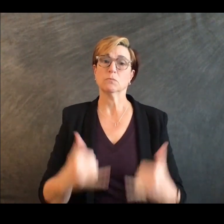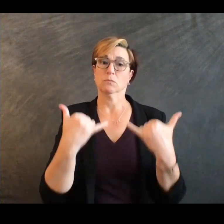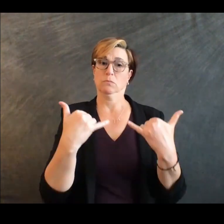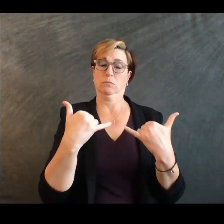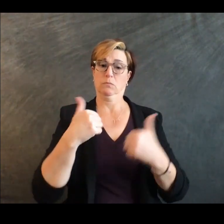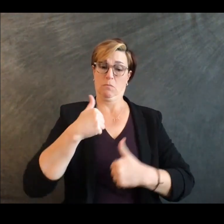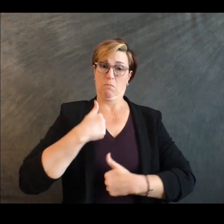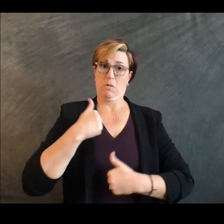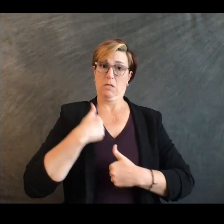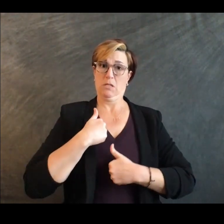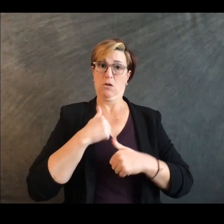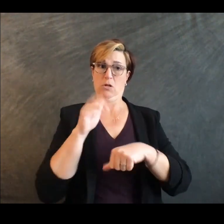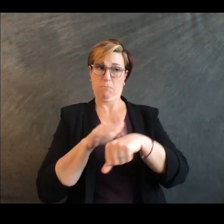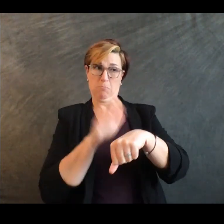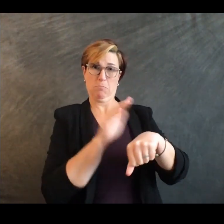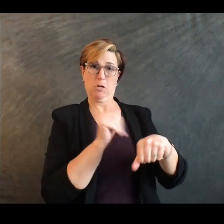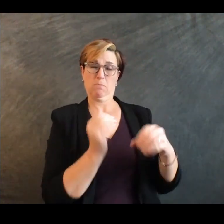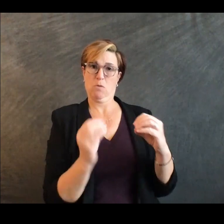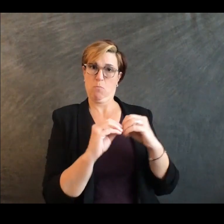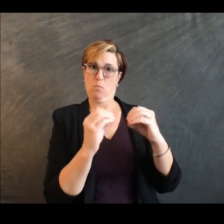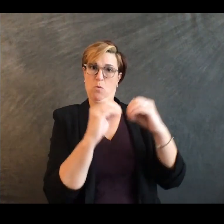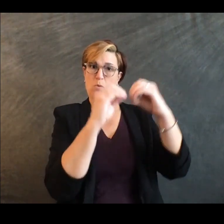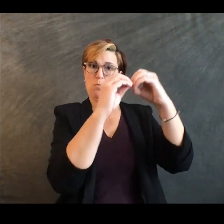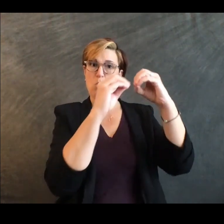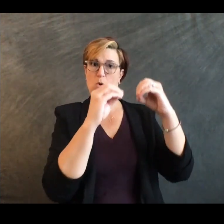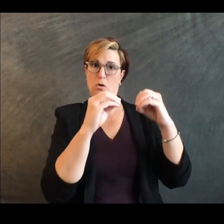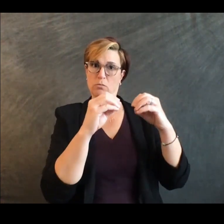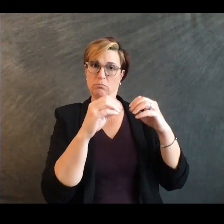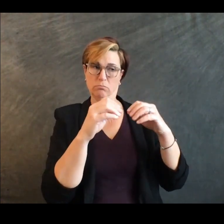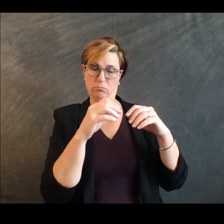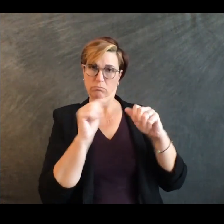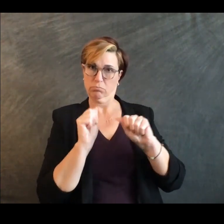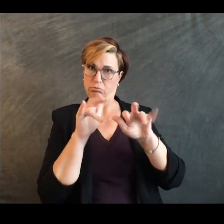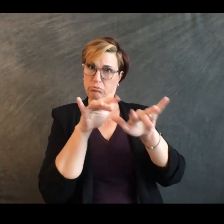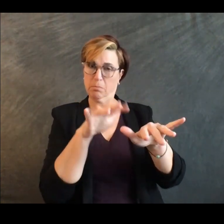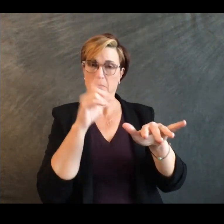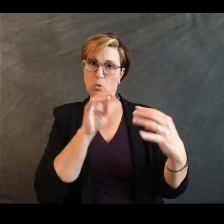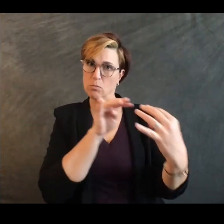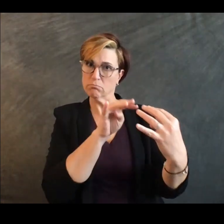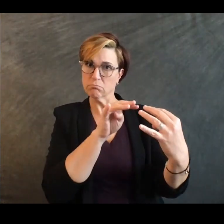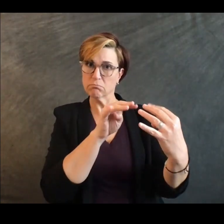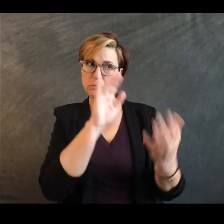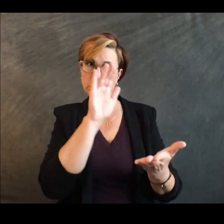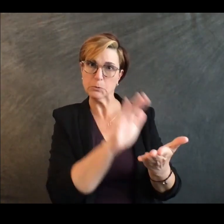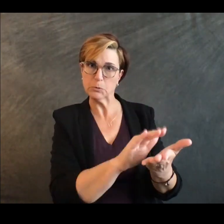I think that it must be brought out that we have to thank the American people for